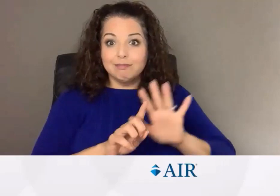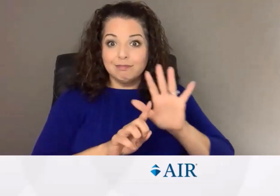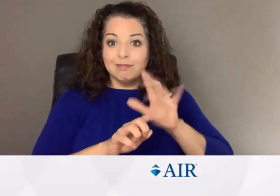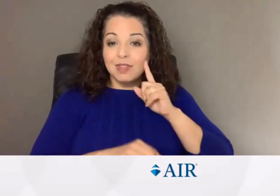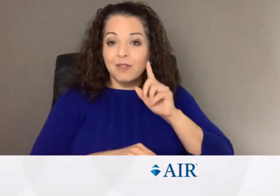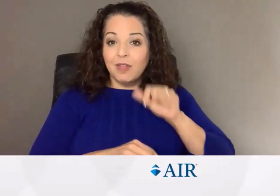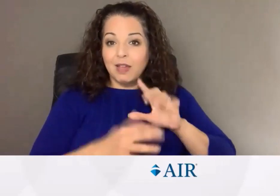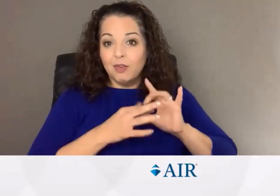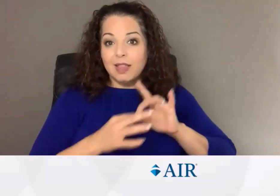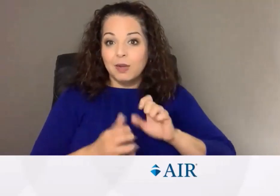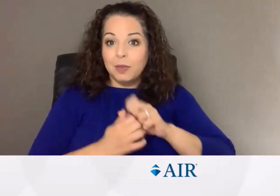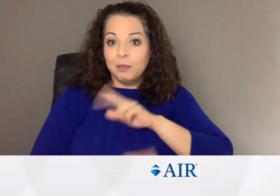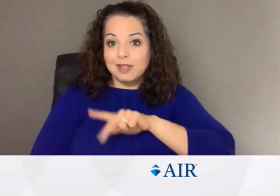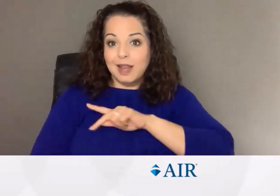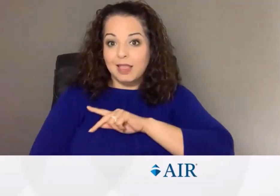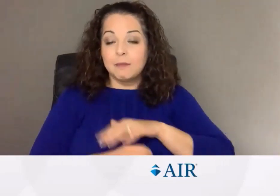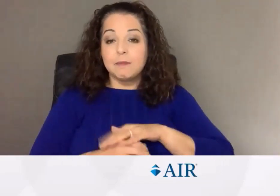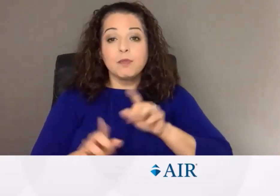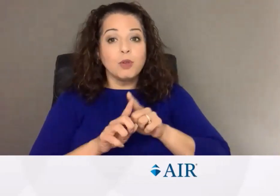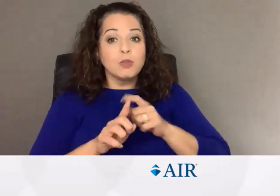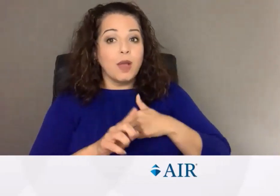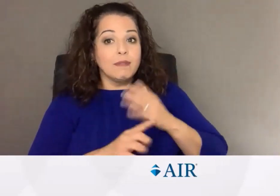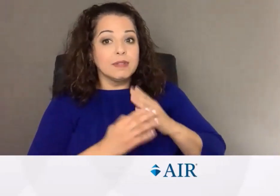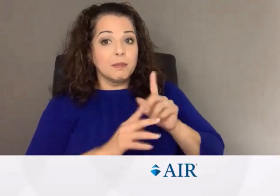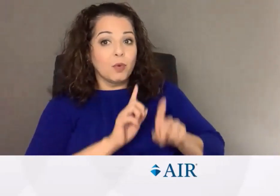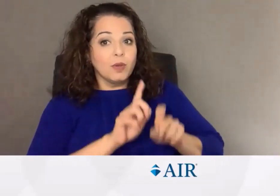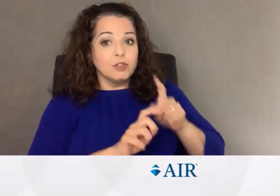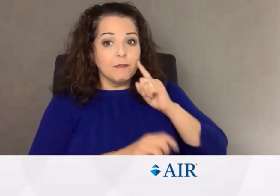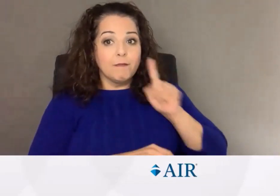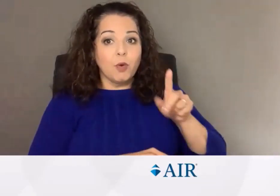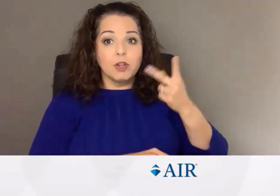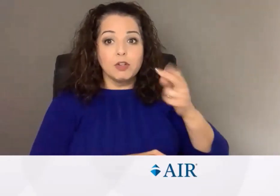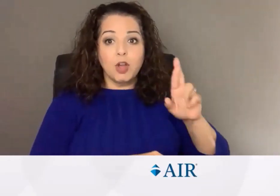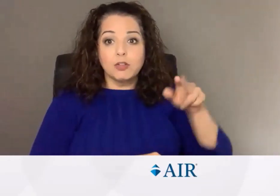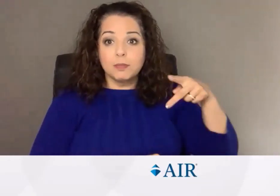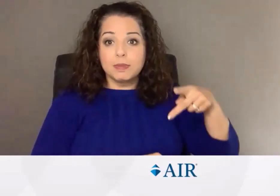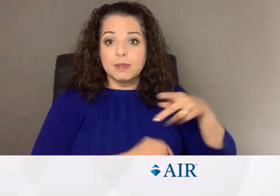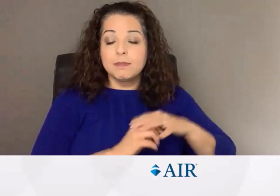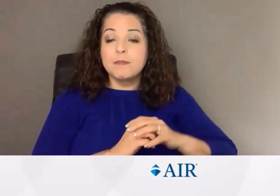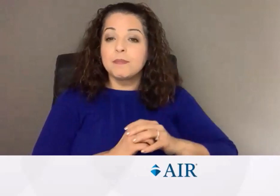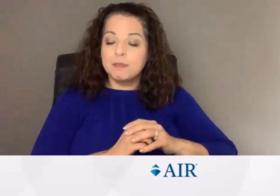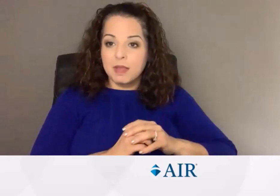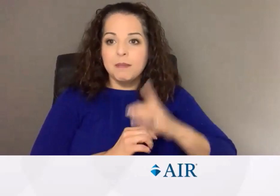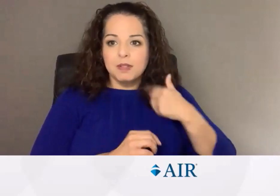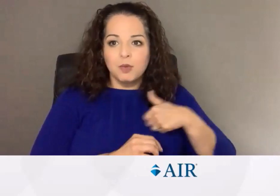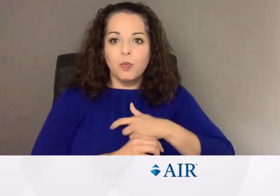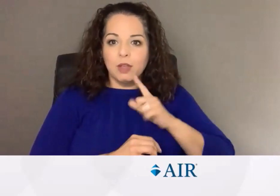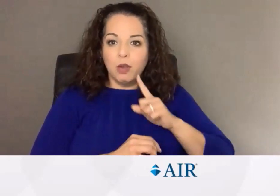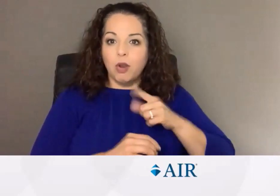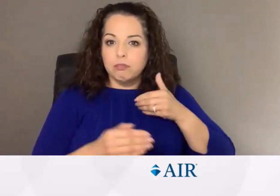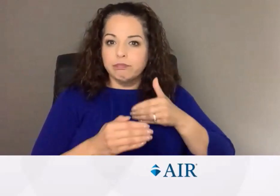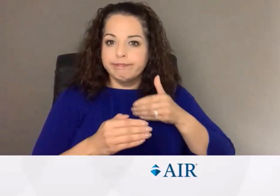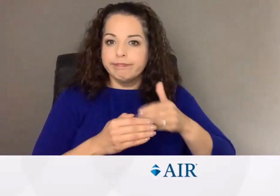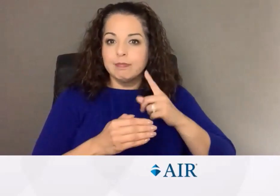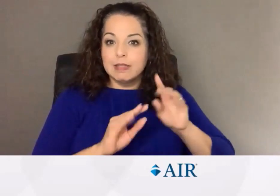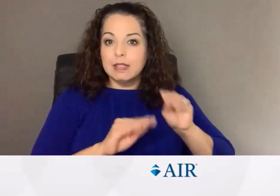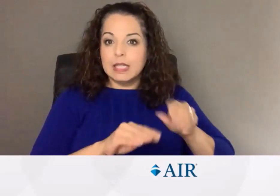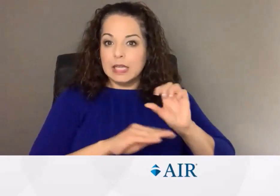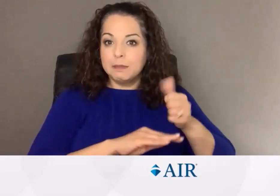We do have some questions also for Dr. Perepezko, as we are kind of getting into talking about interventions,